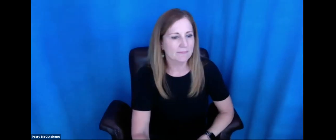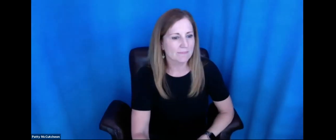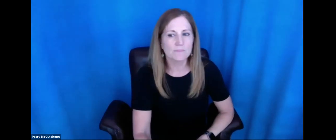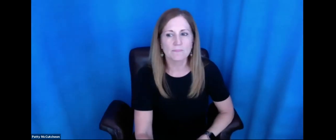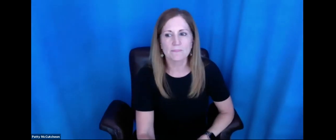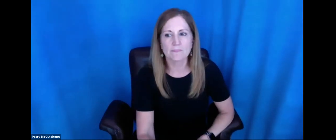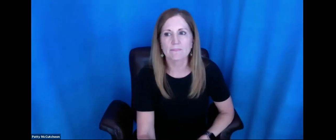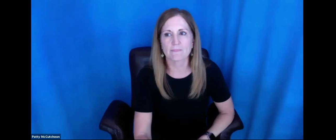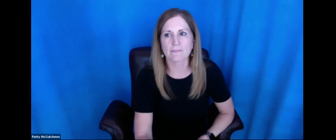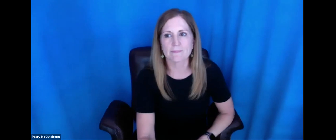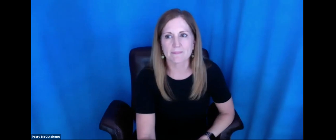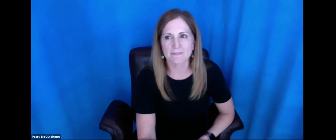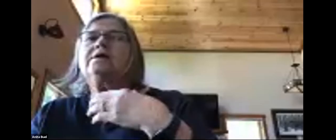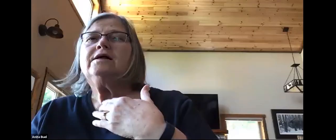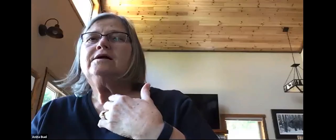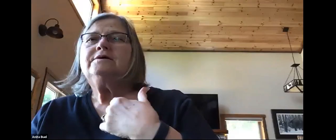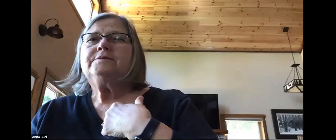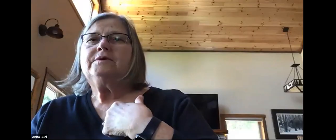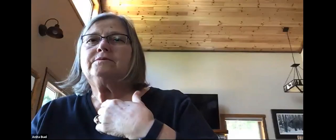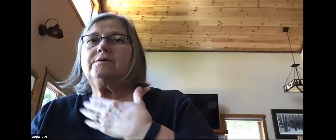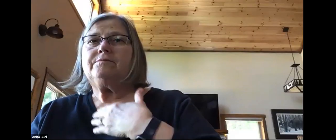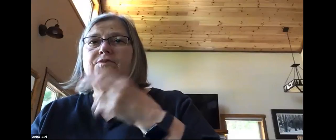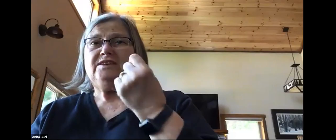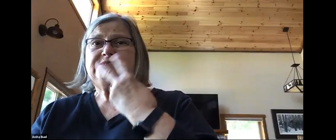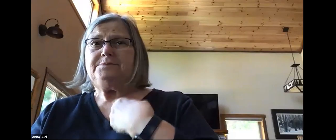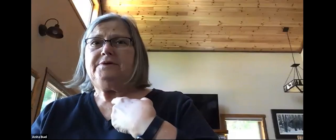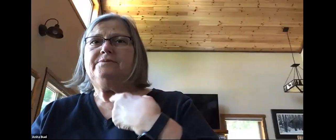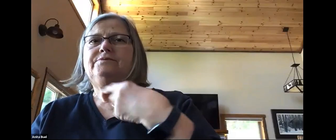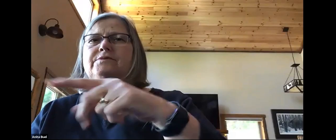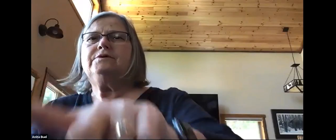And I just -- I also have another question.